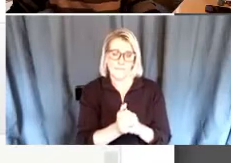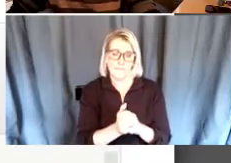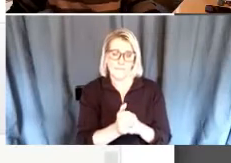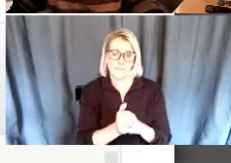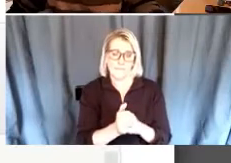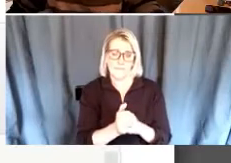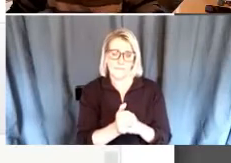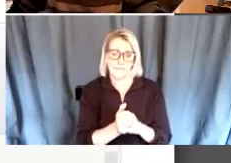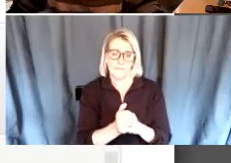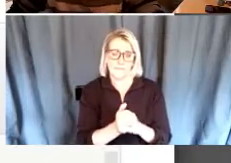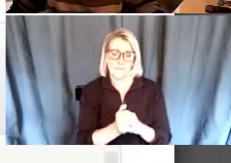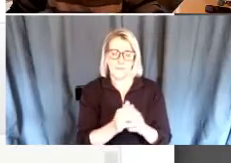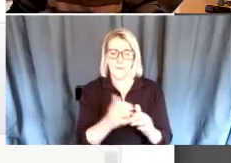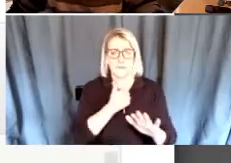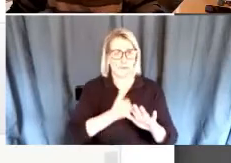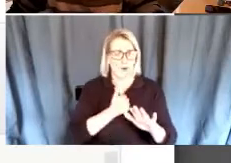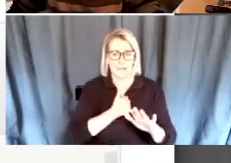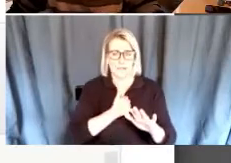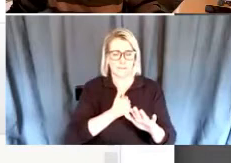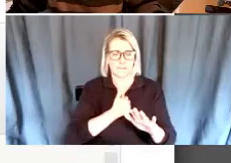I am sorry. I misguided